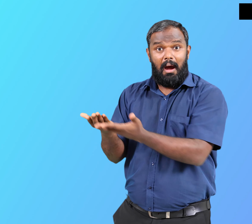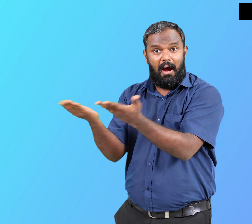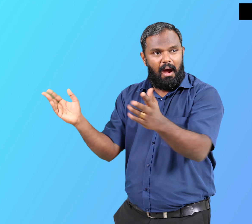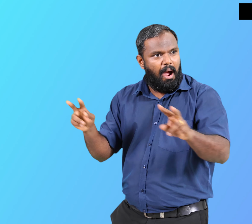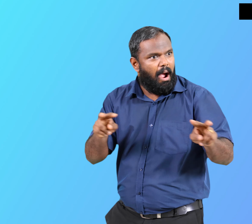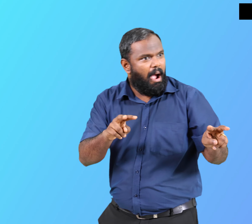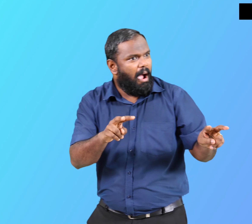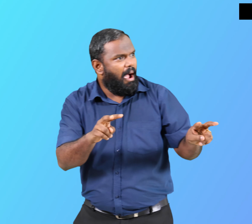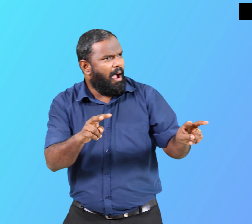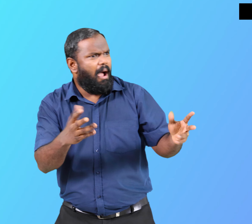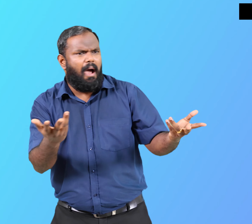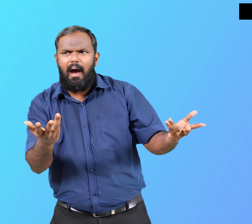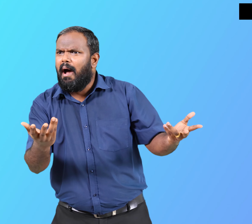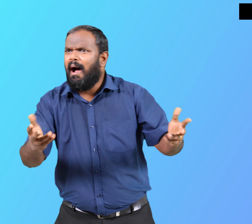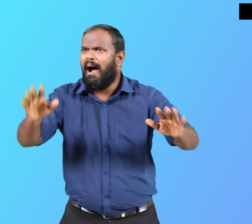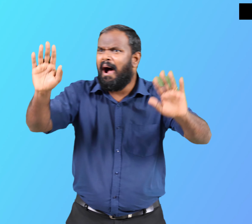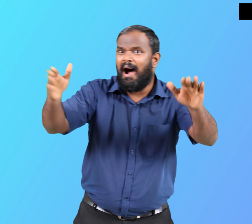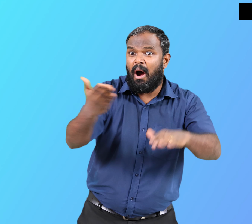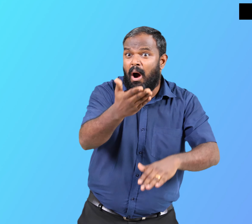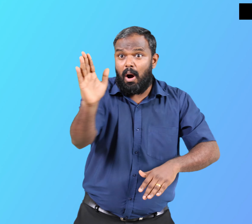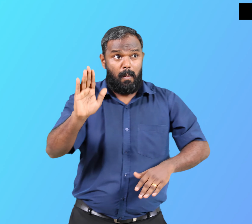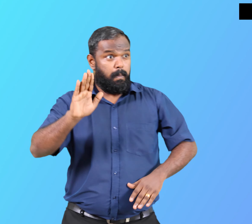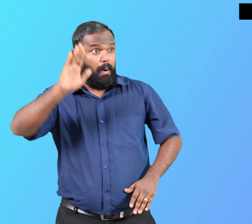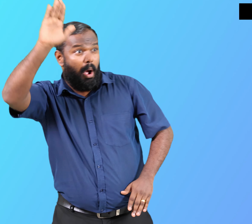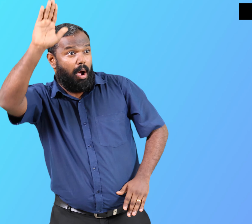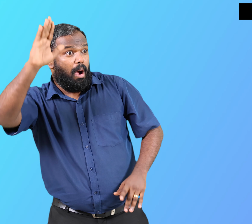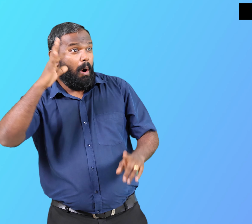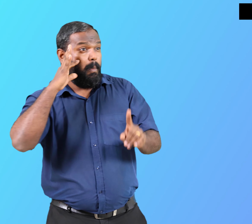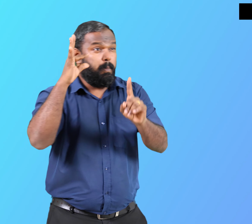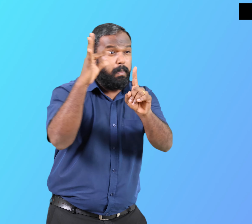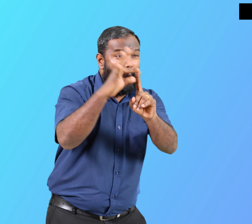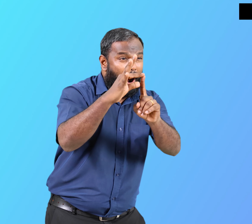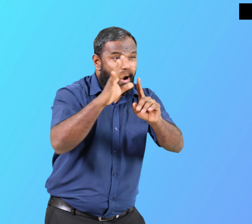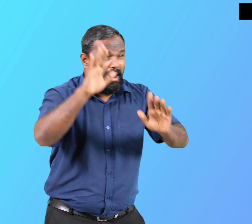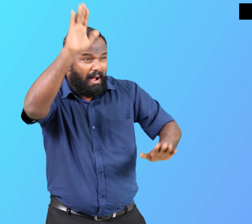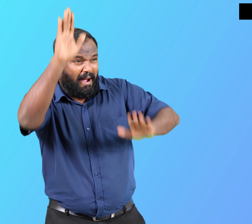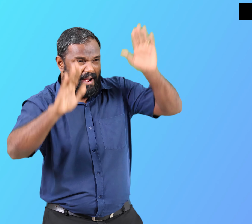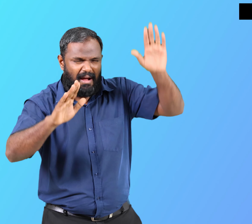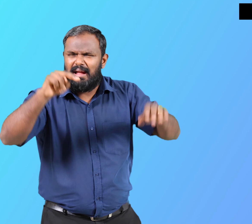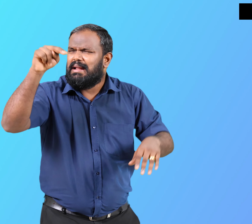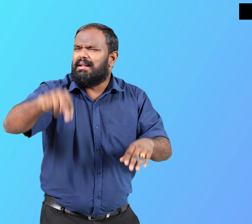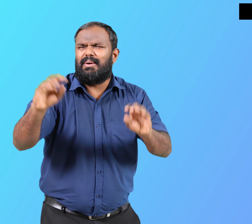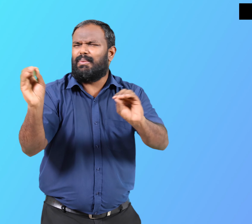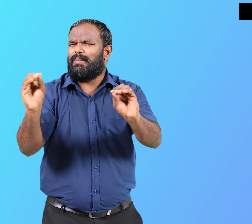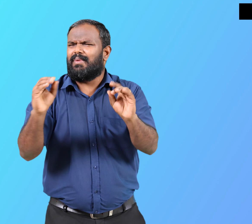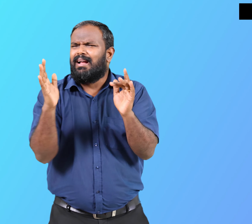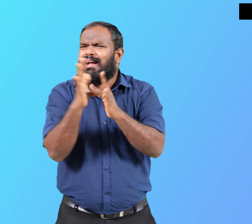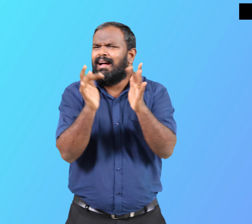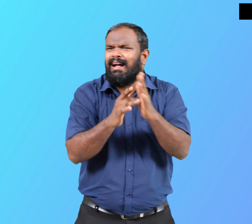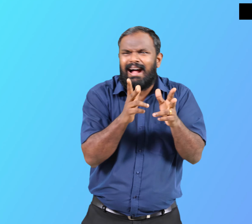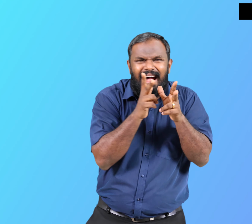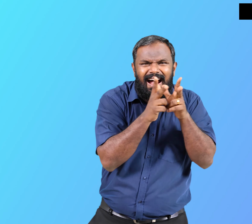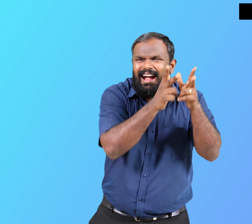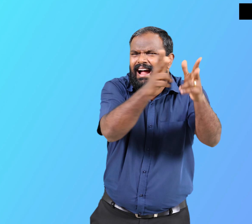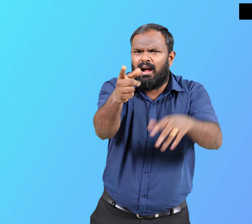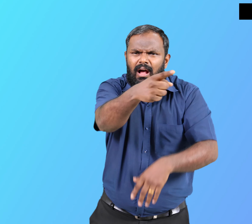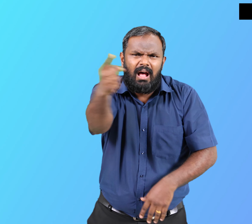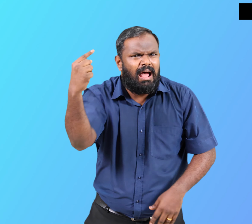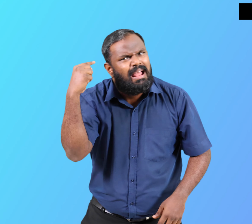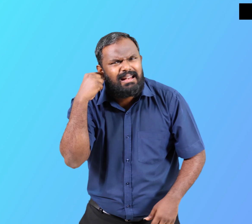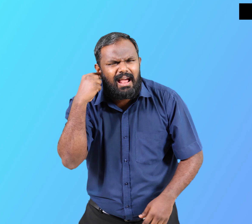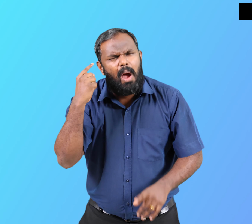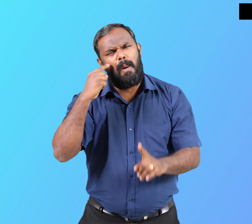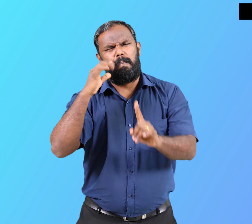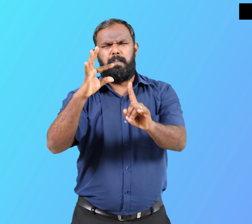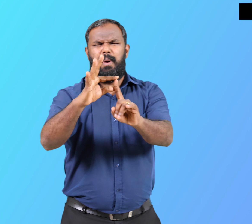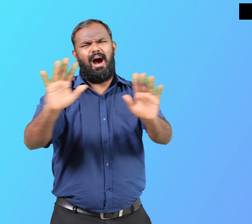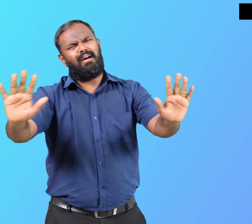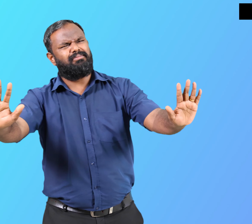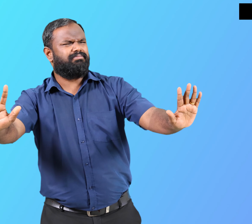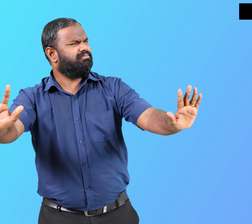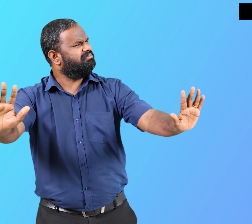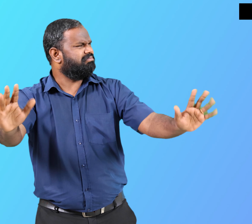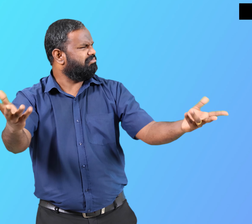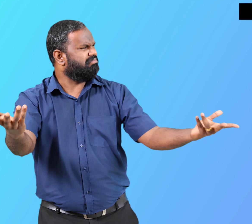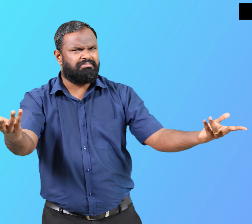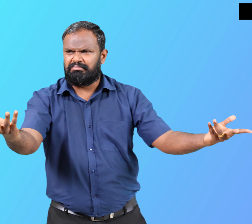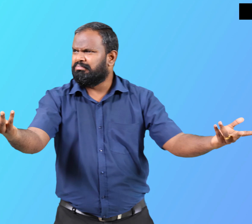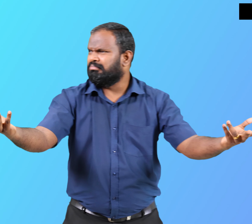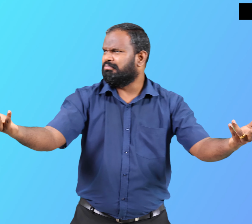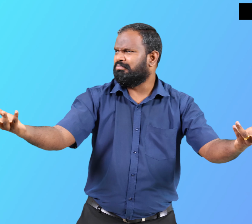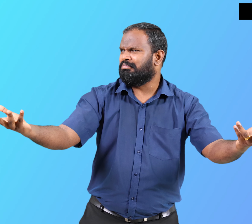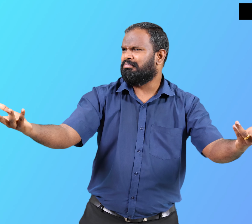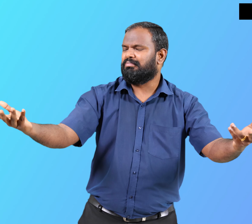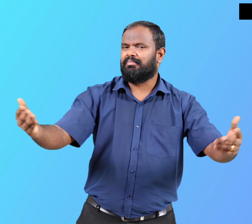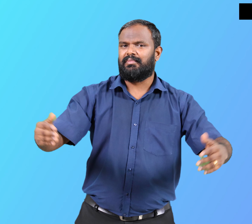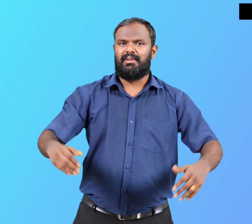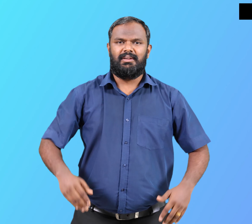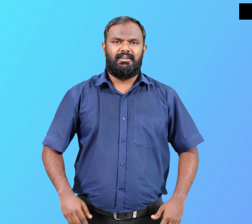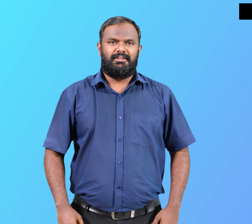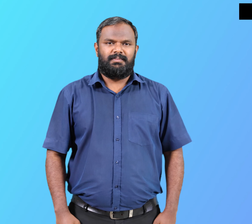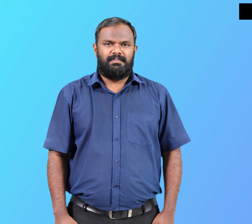They said, “Why do we need witnesses now? We all heard what he said!”